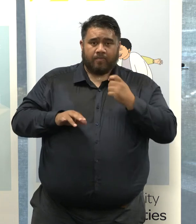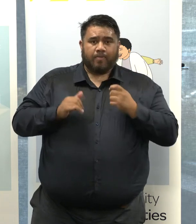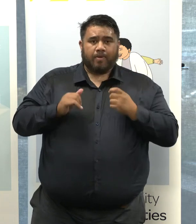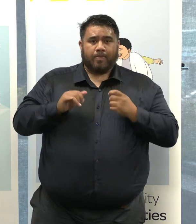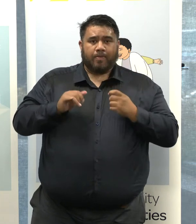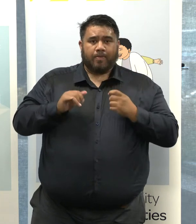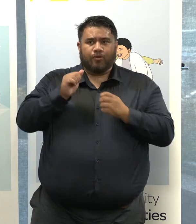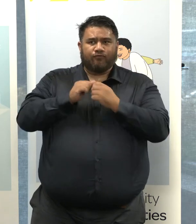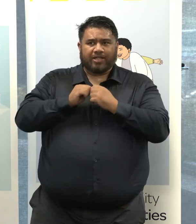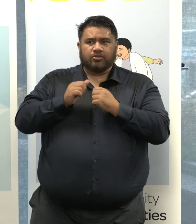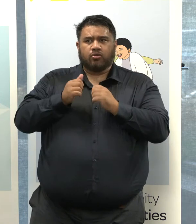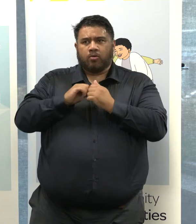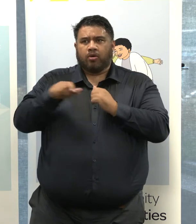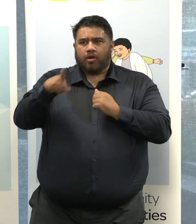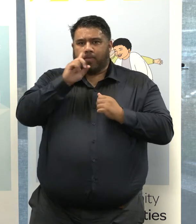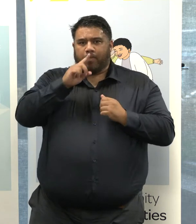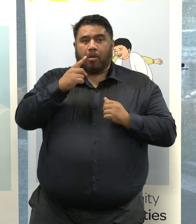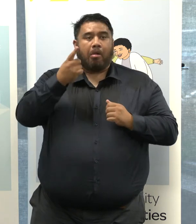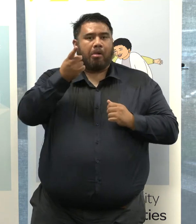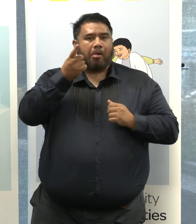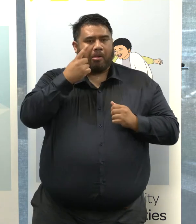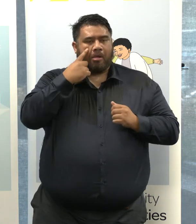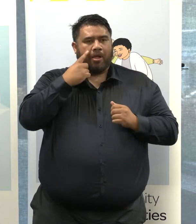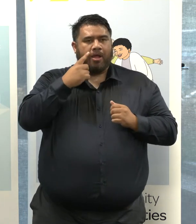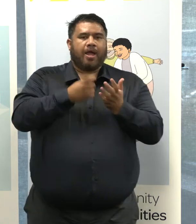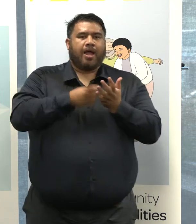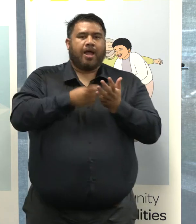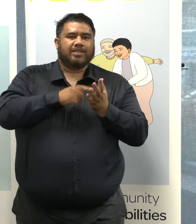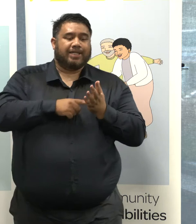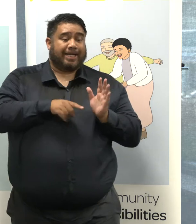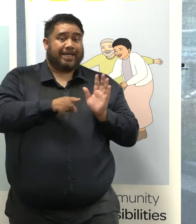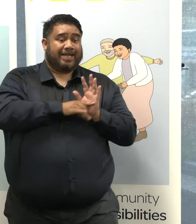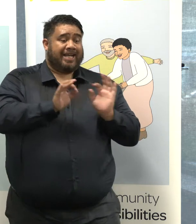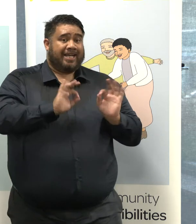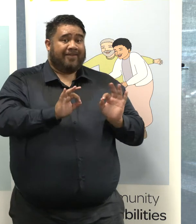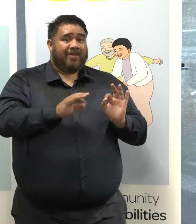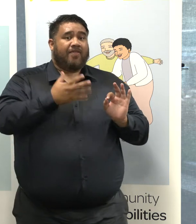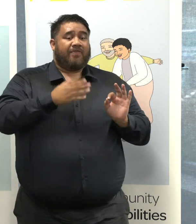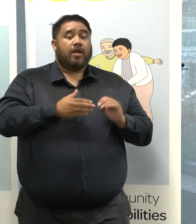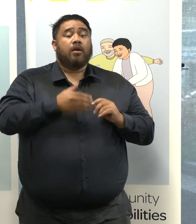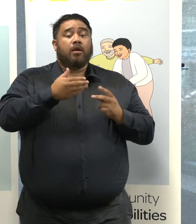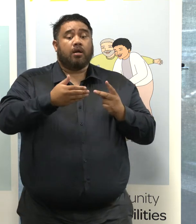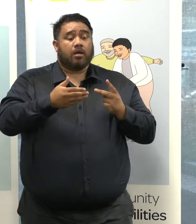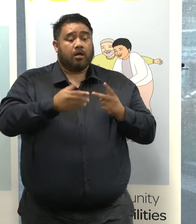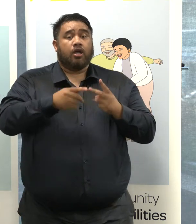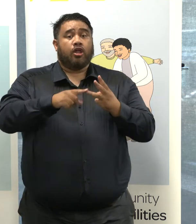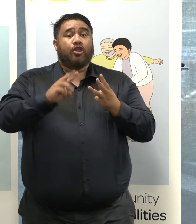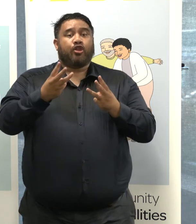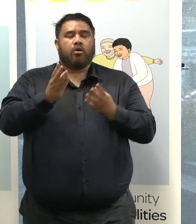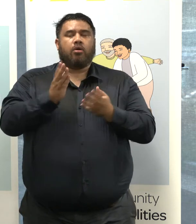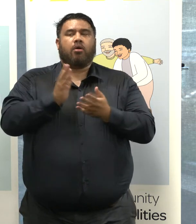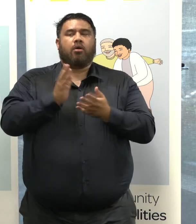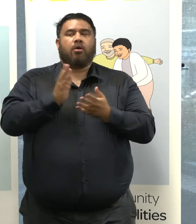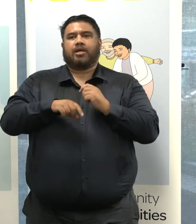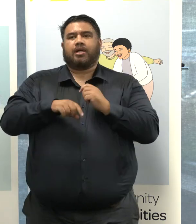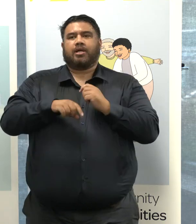I have been watching with interest the experience of people here in New Zealand, and